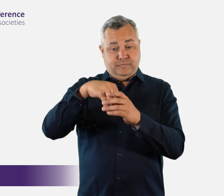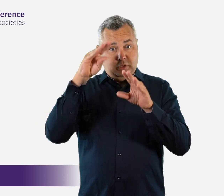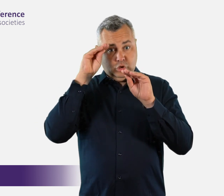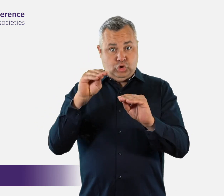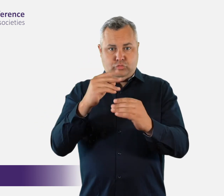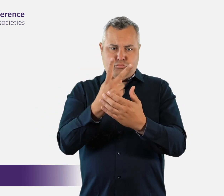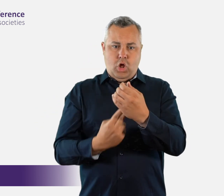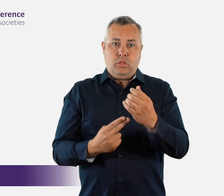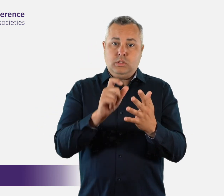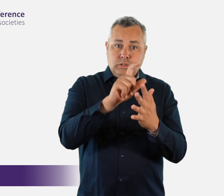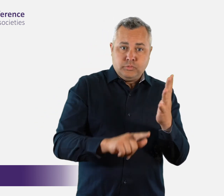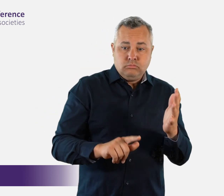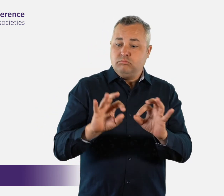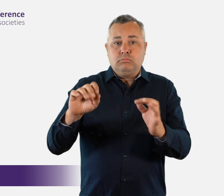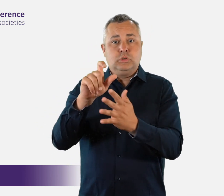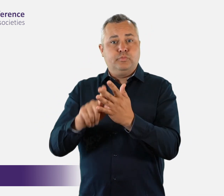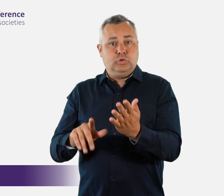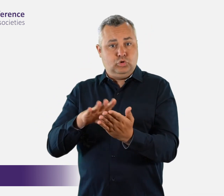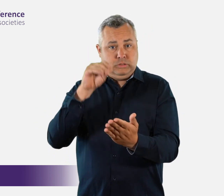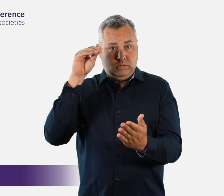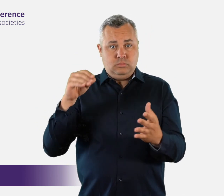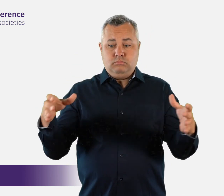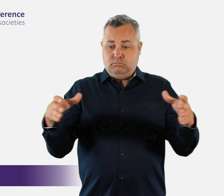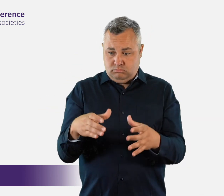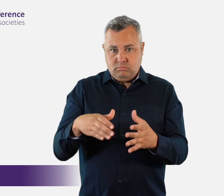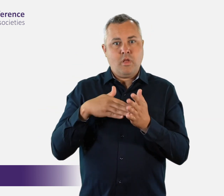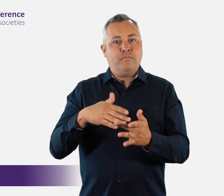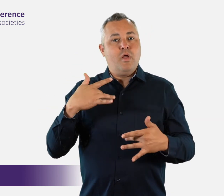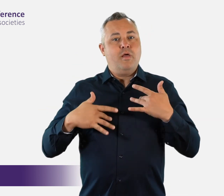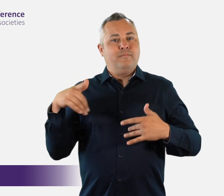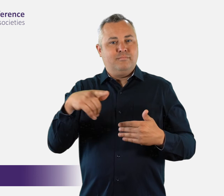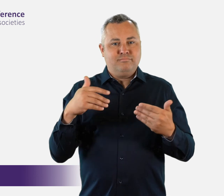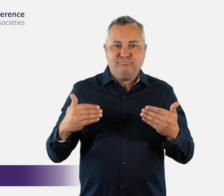What is the impact of inclusive education on the life course outcomes -